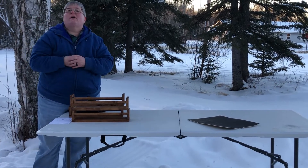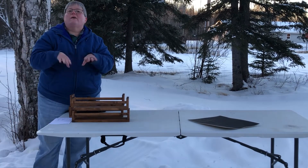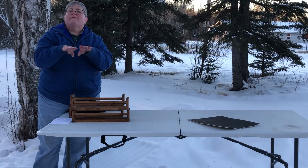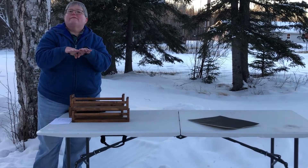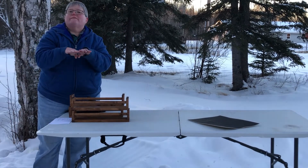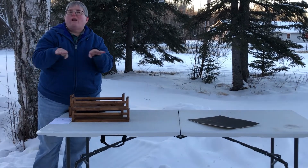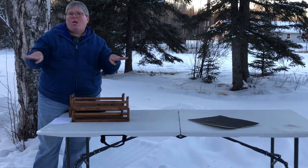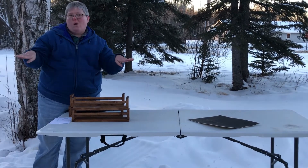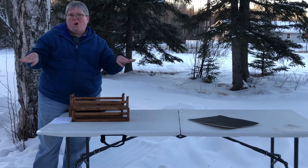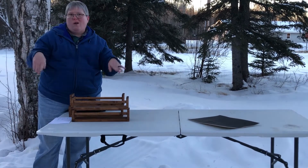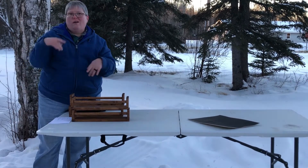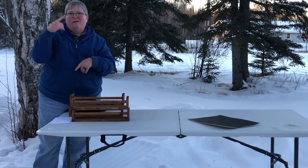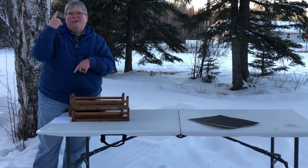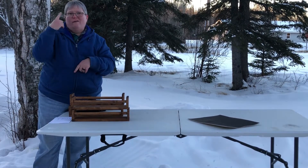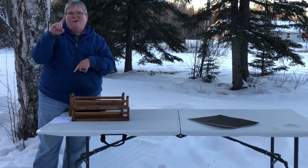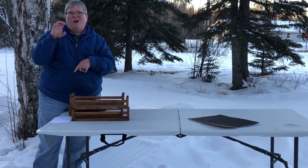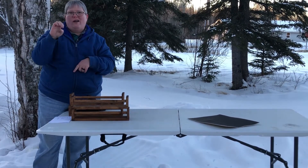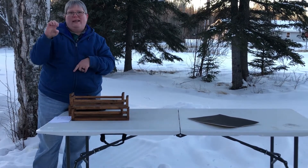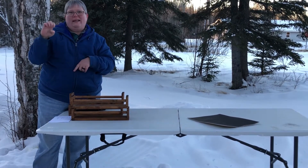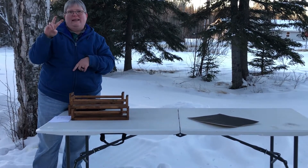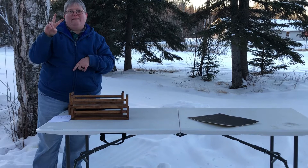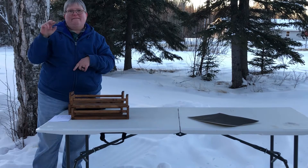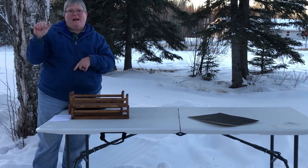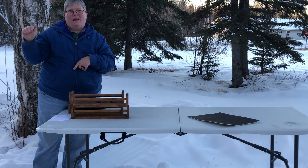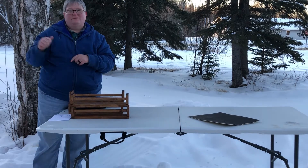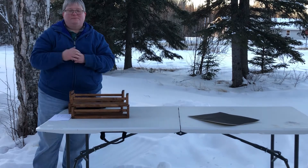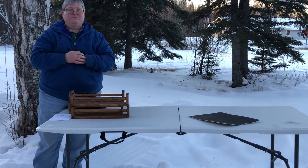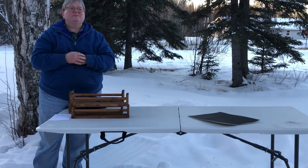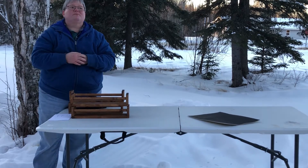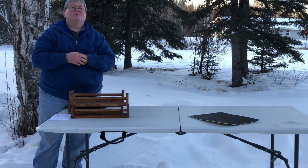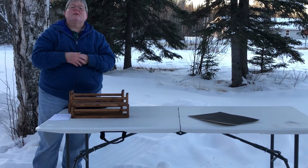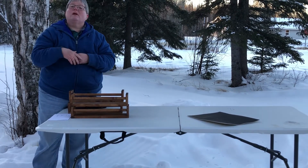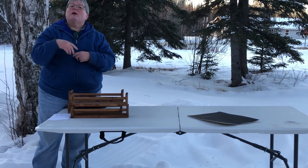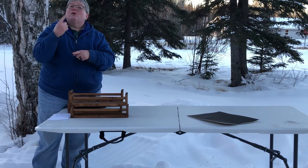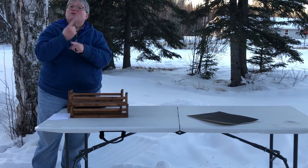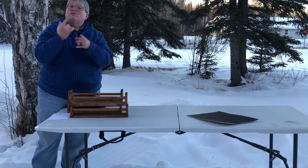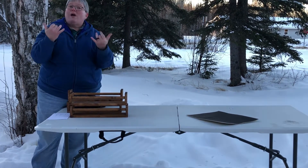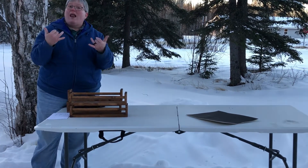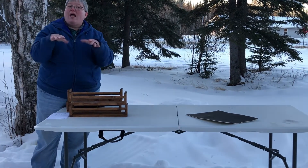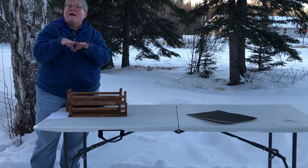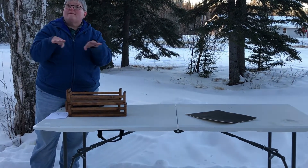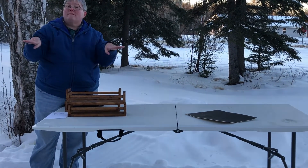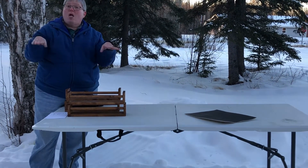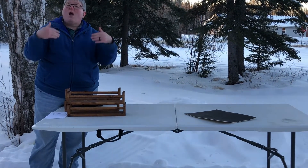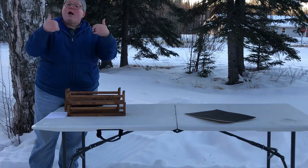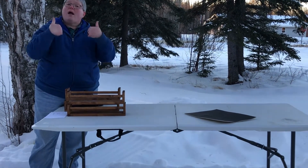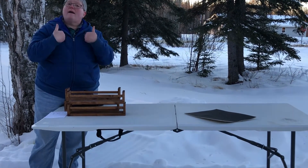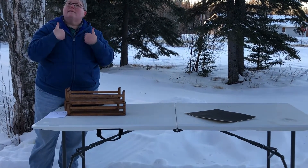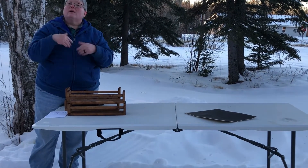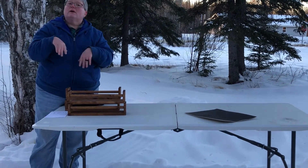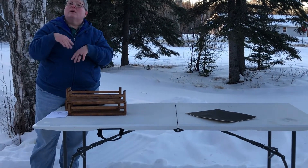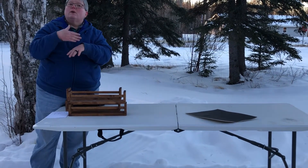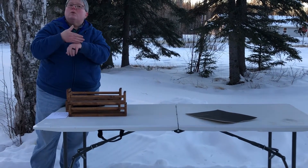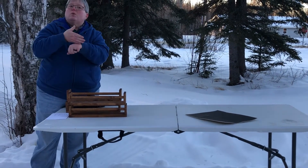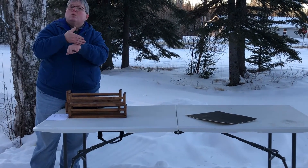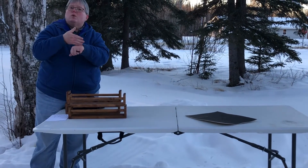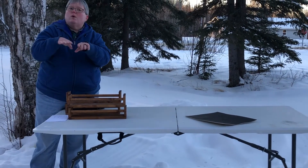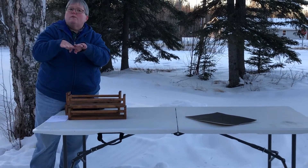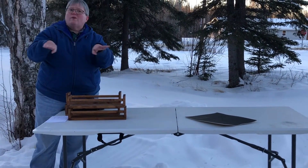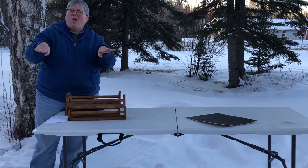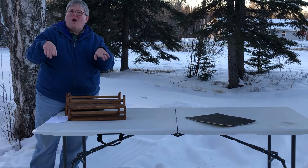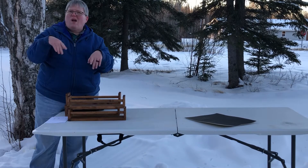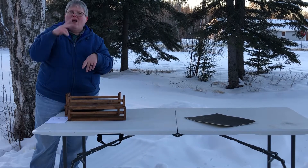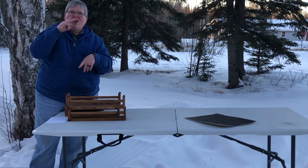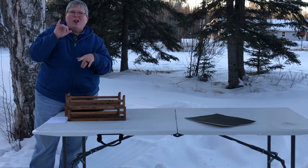is the floor for Eevaa. So right now the floor it has the wood floor which looks like the